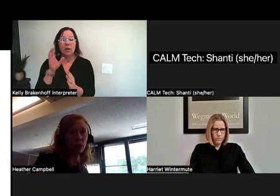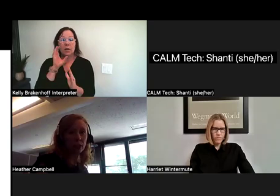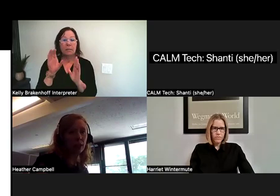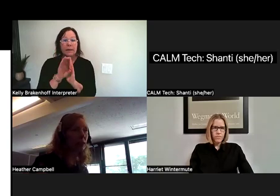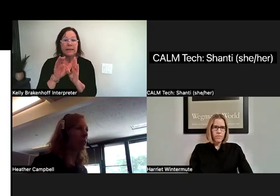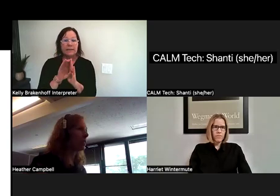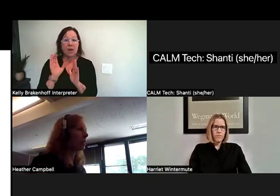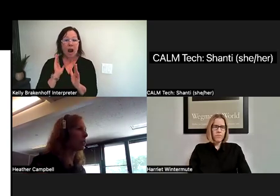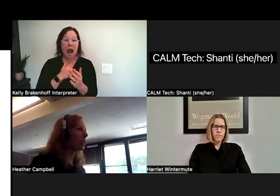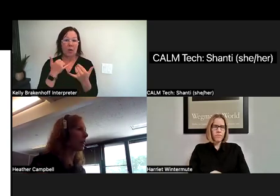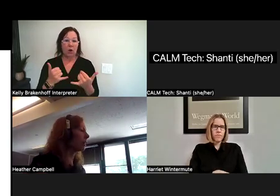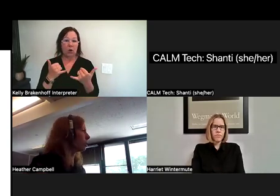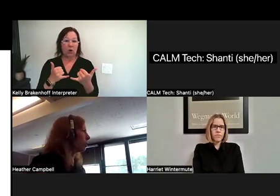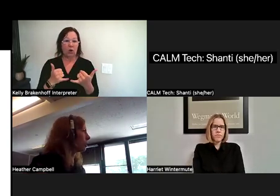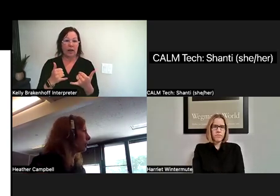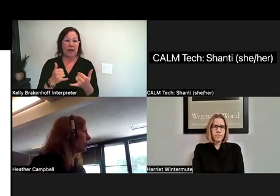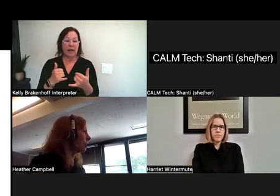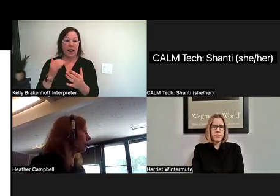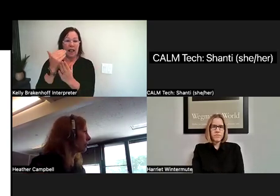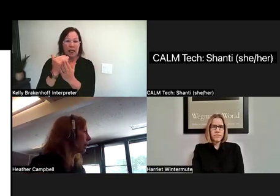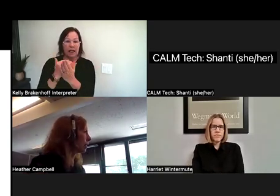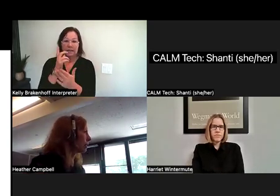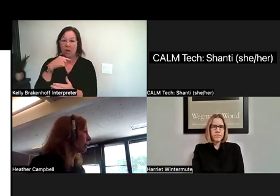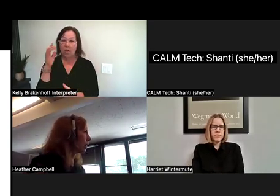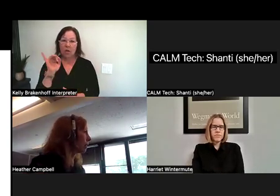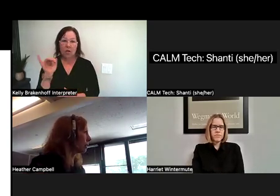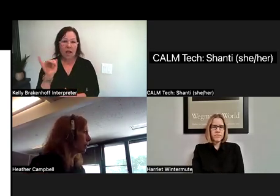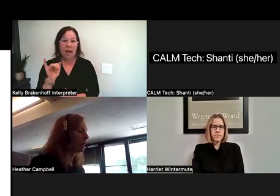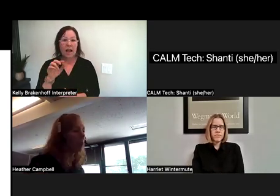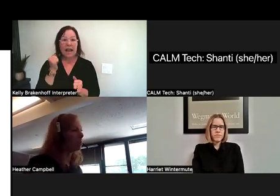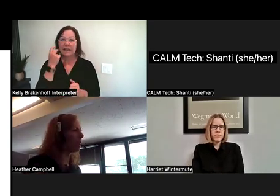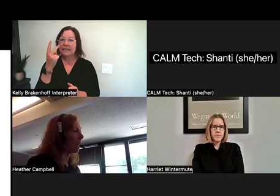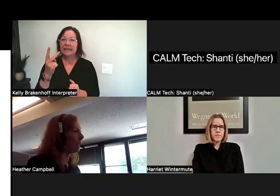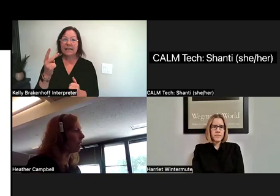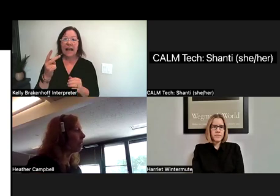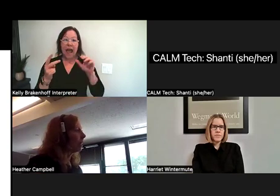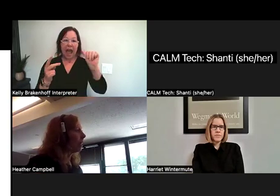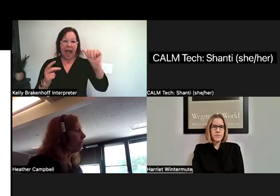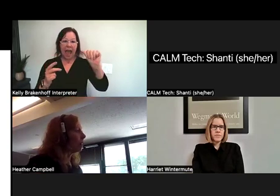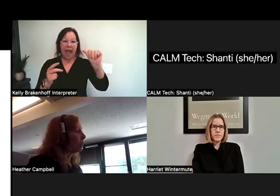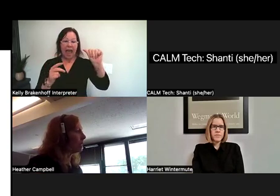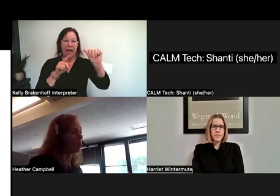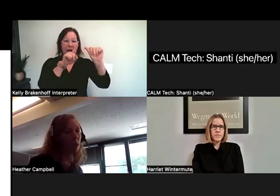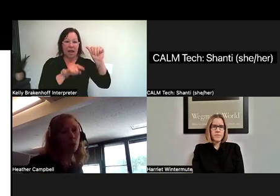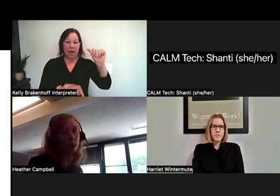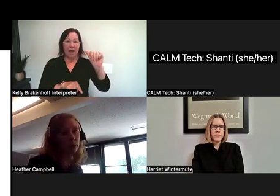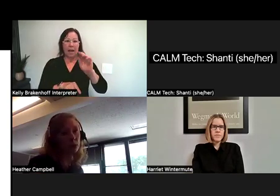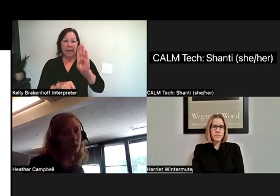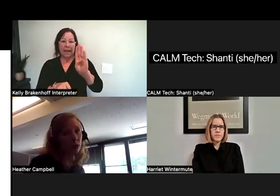the task list looks like. So you can see the tasks are listed in column A. Column B is our important.